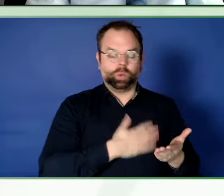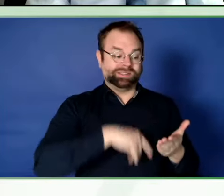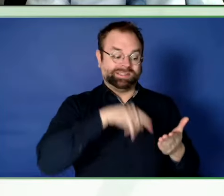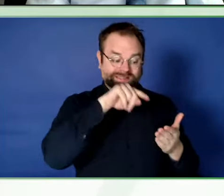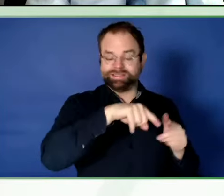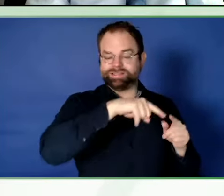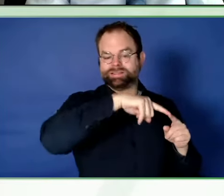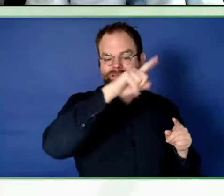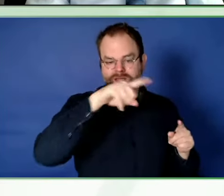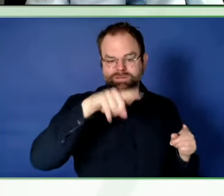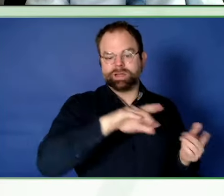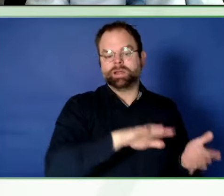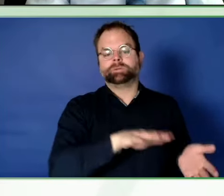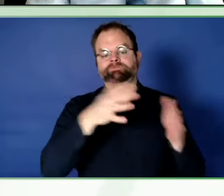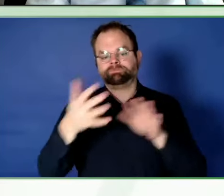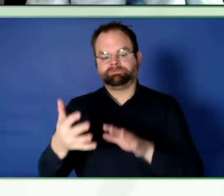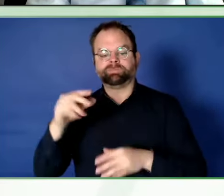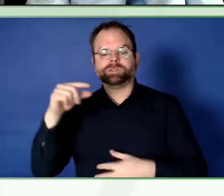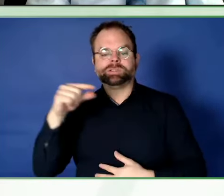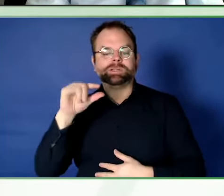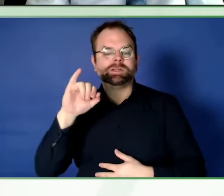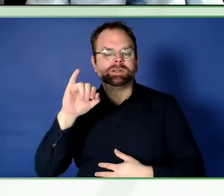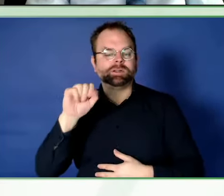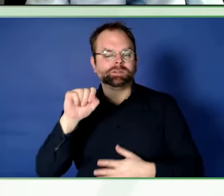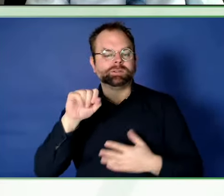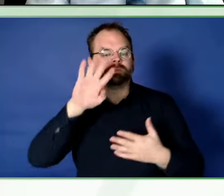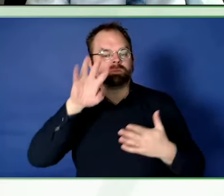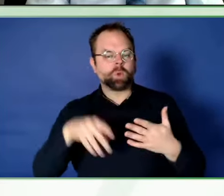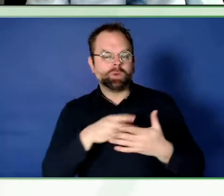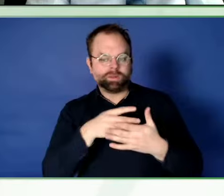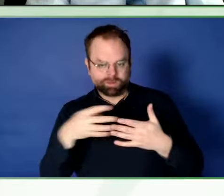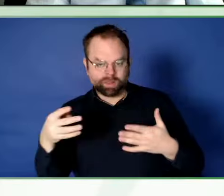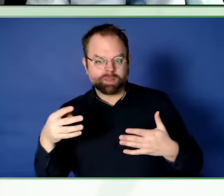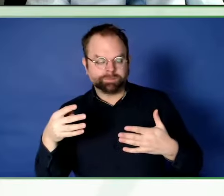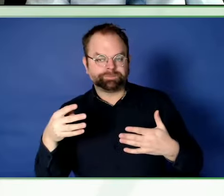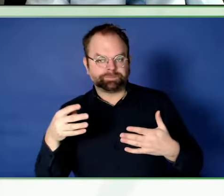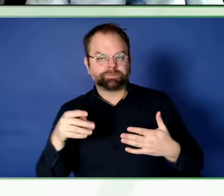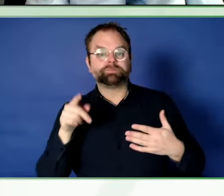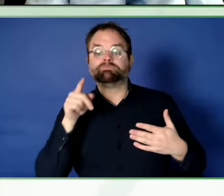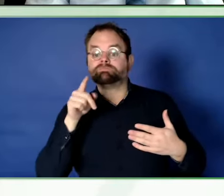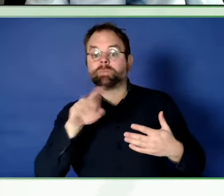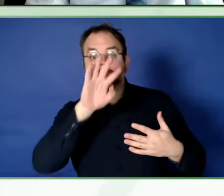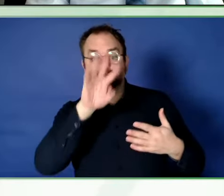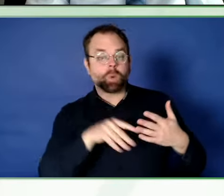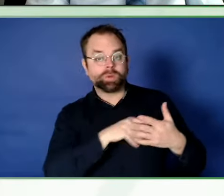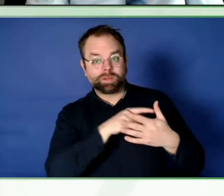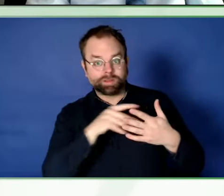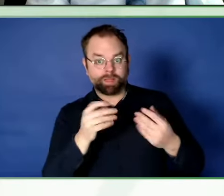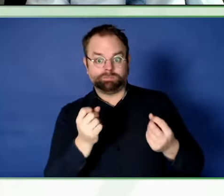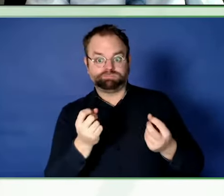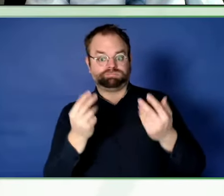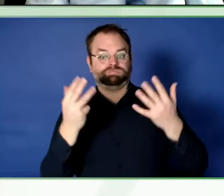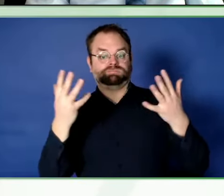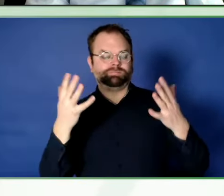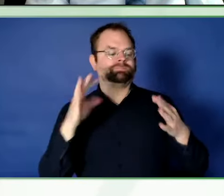I would like to ask you one more question, with regard to the connectivity of what you're